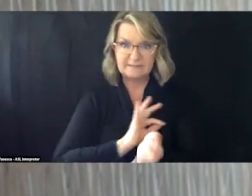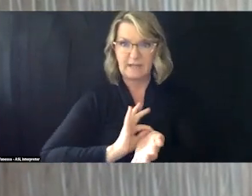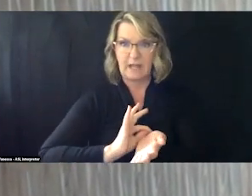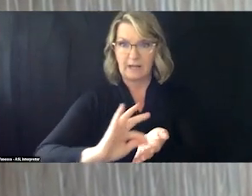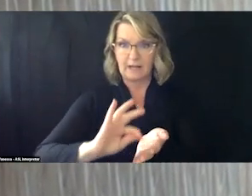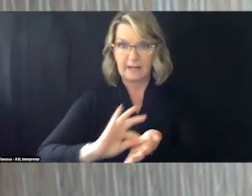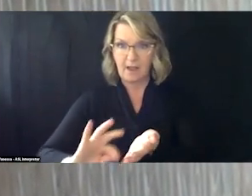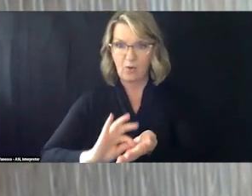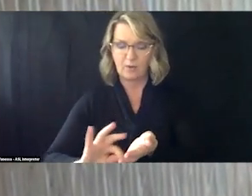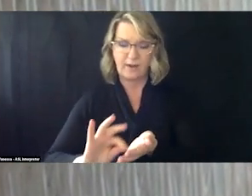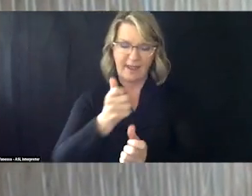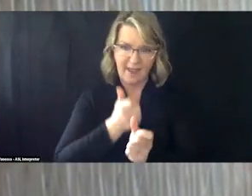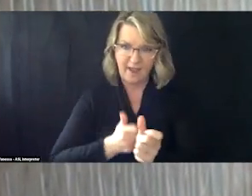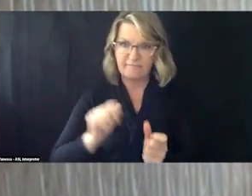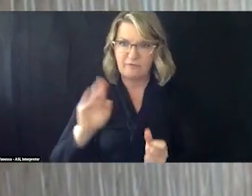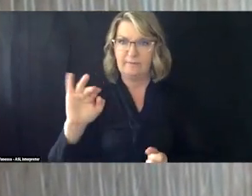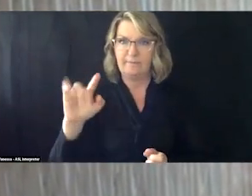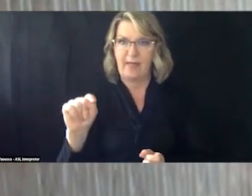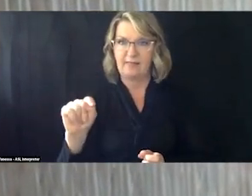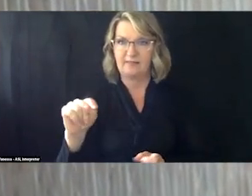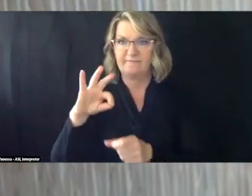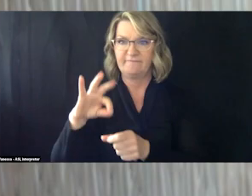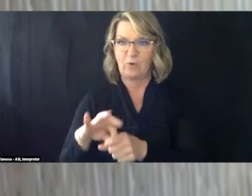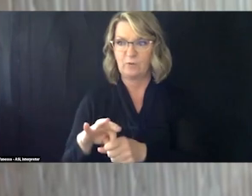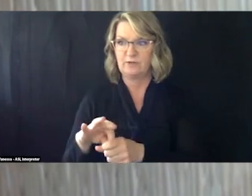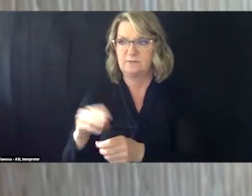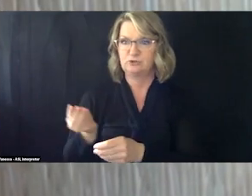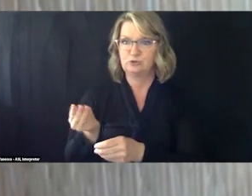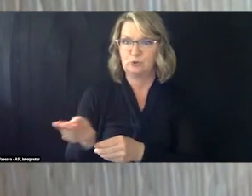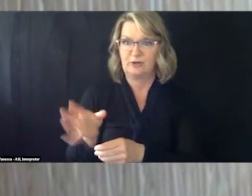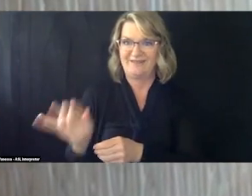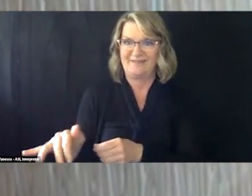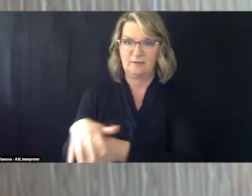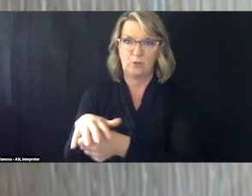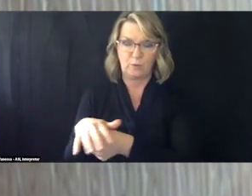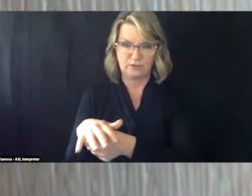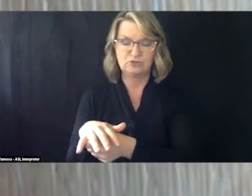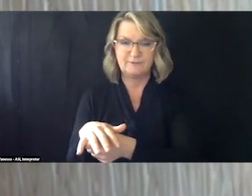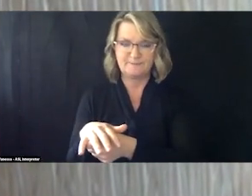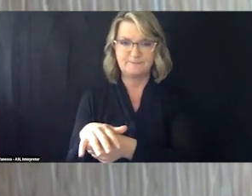we have a complete accounting for of every ballot that was voted at our voting locations